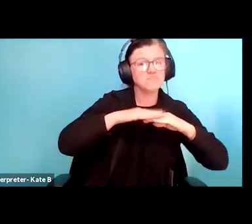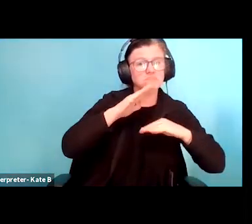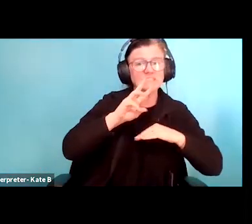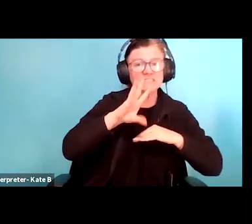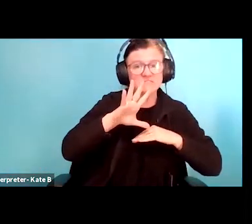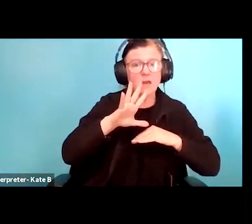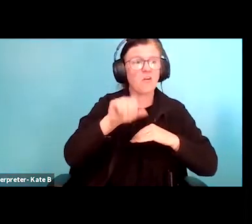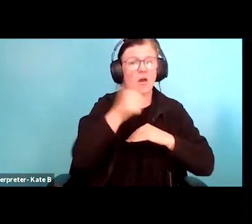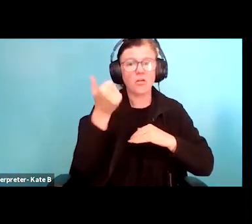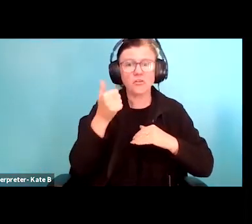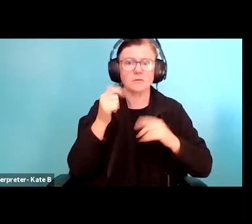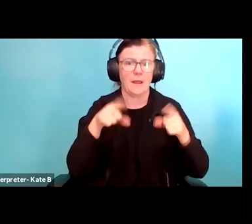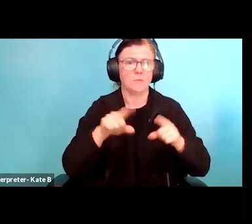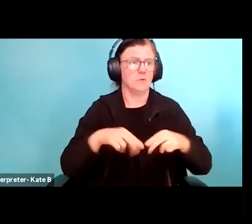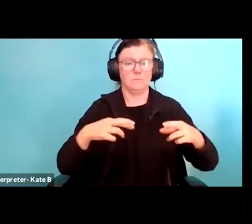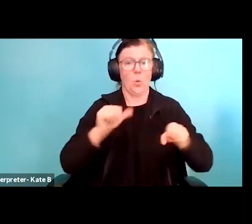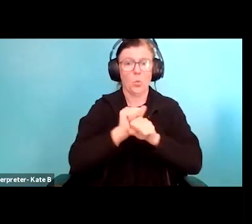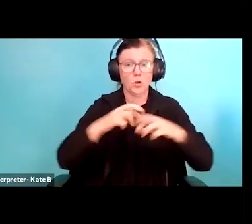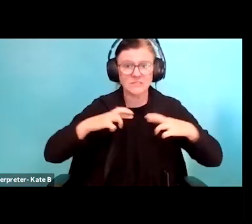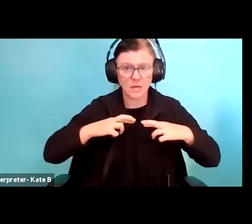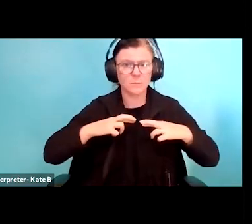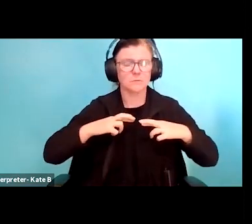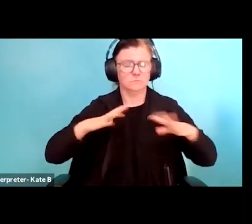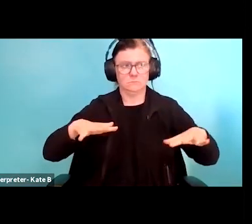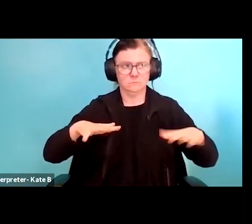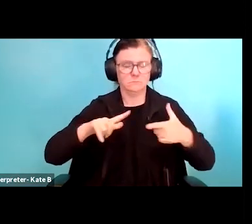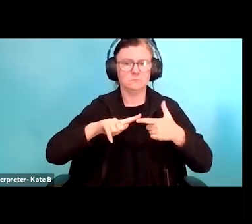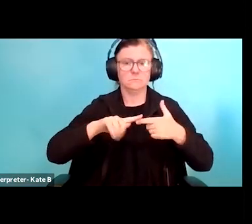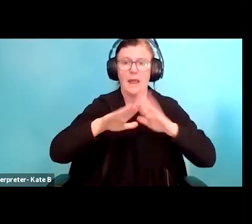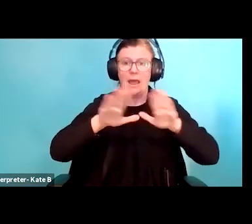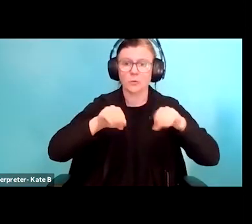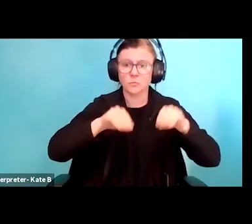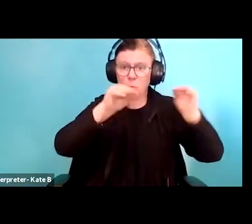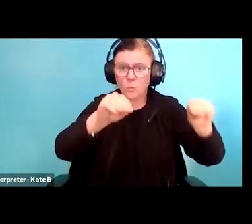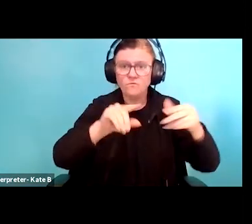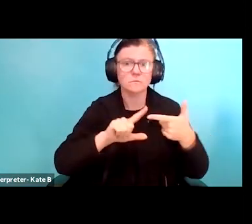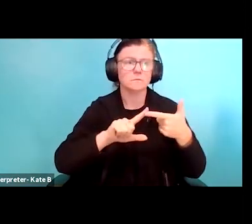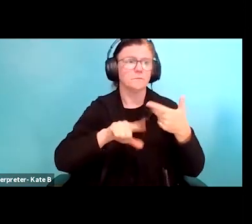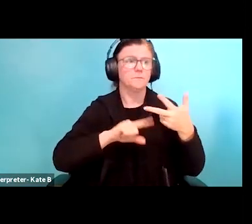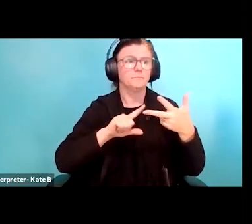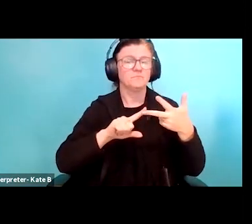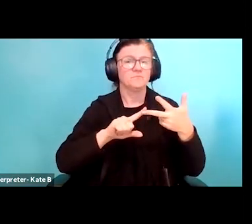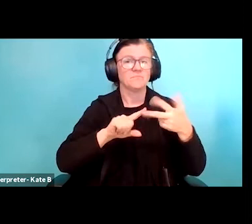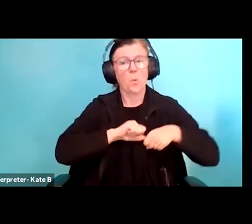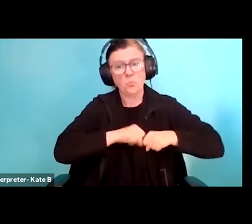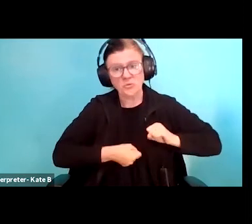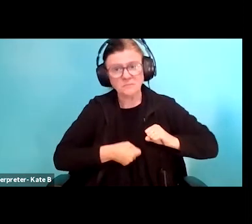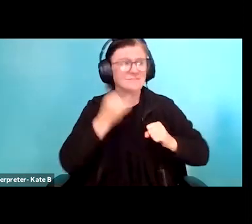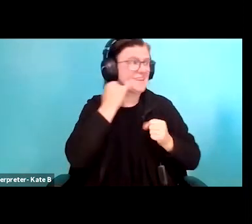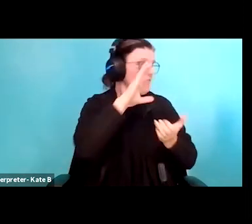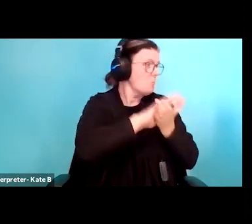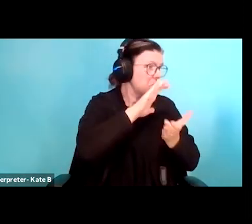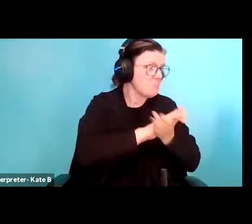So retirement from work, housing changes as well as bereavement due to the death of a spouse again